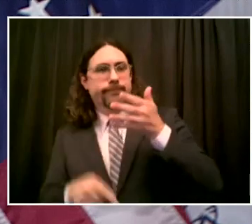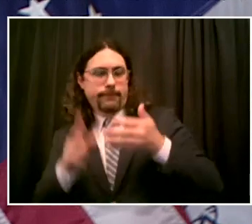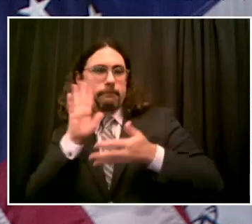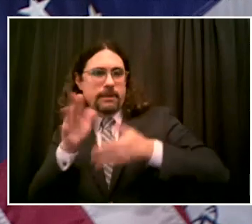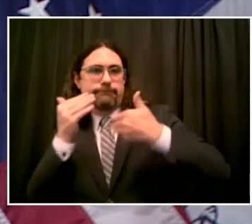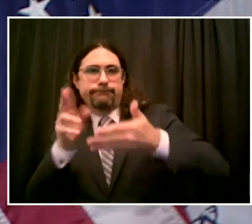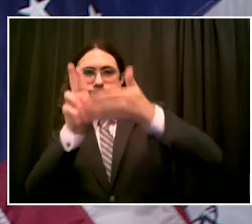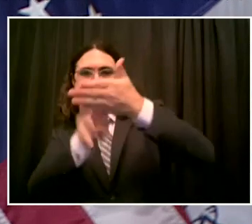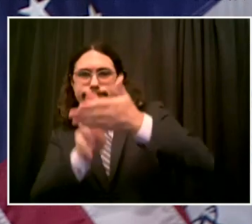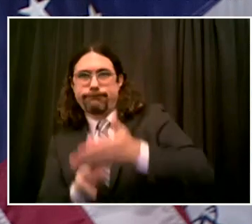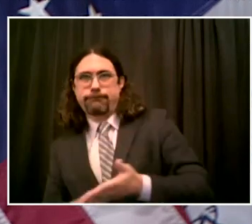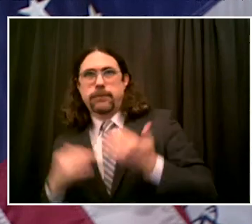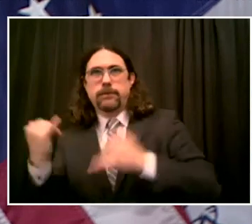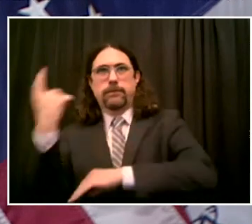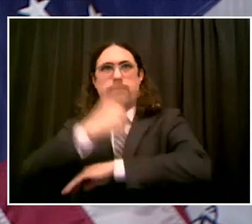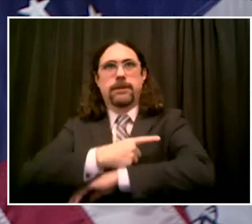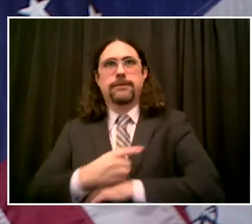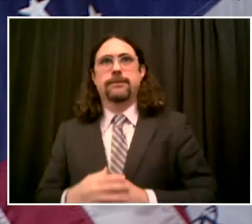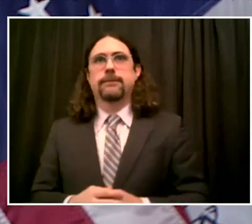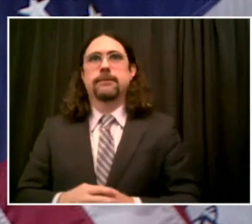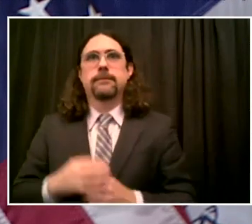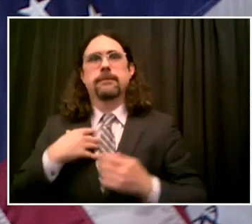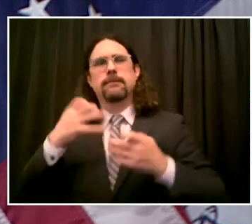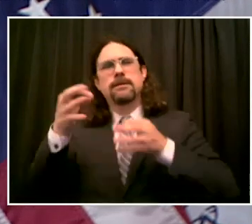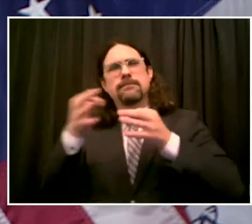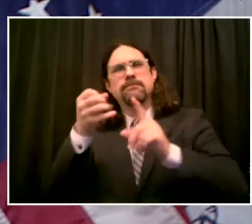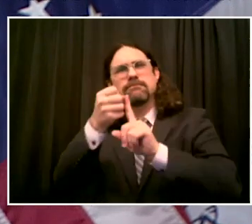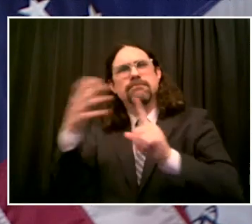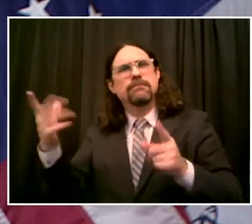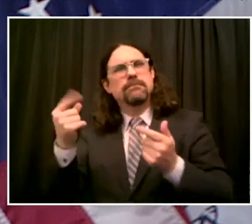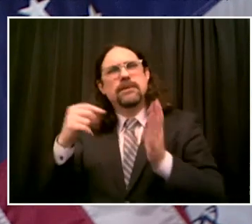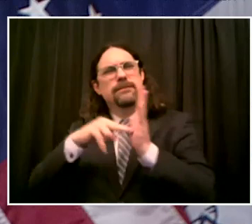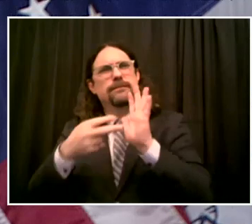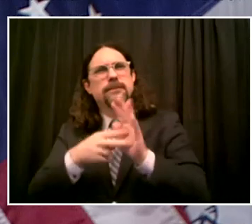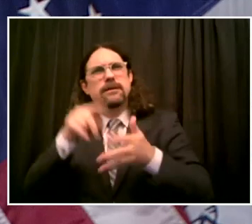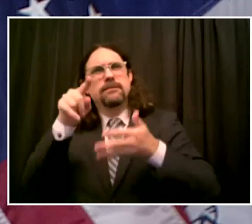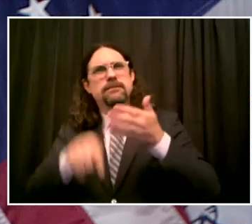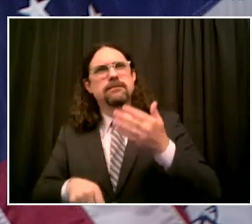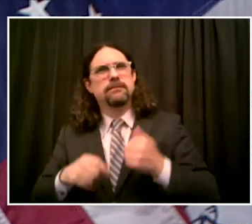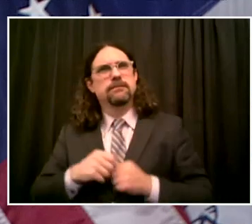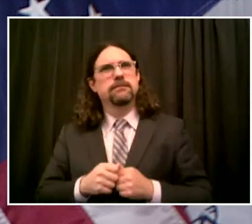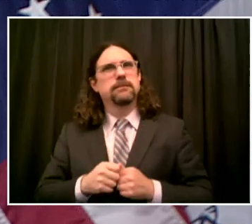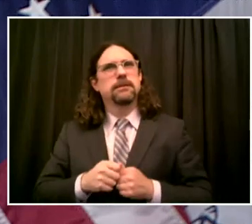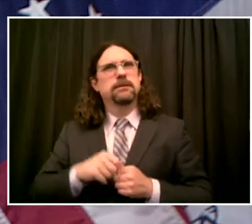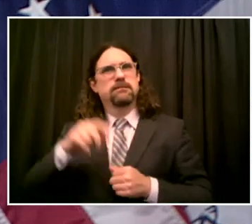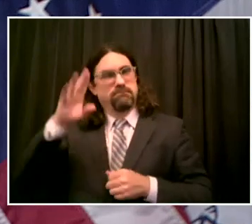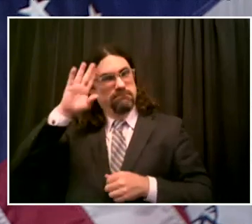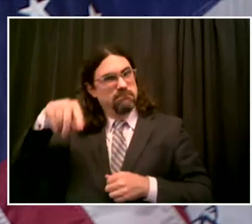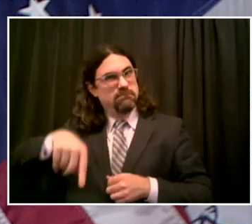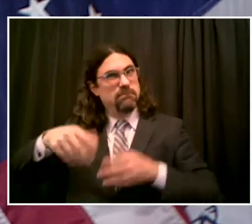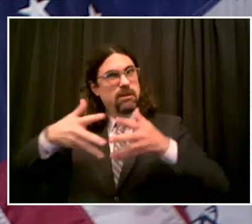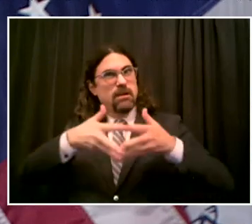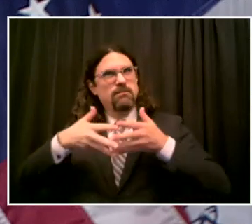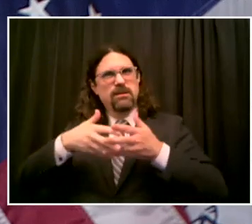1940A. NOW, THIS CIRSIS GOING THROUGH, IT IS THE WORST